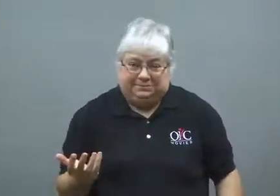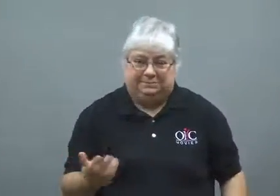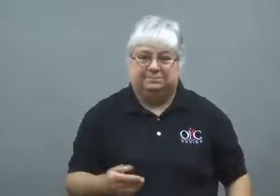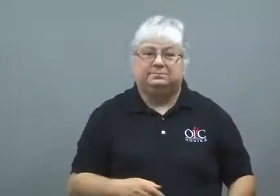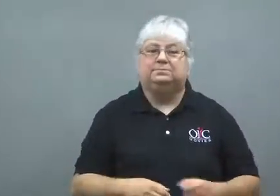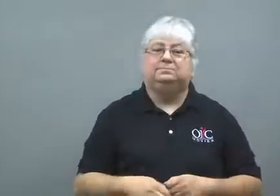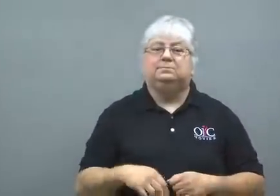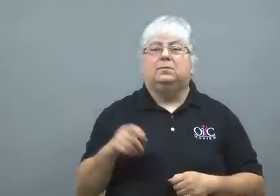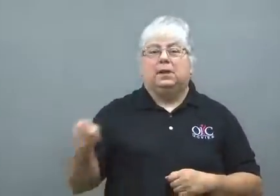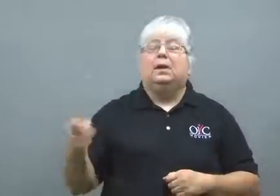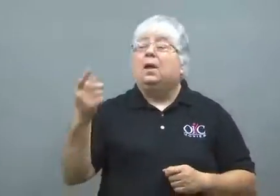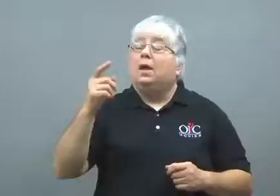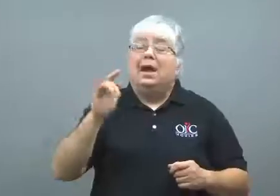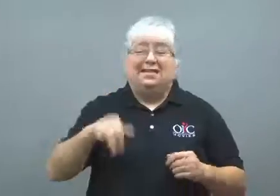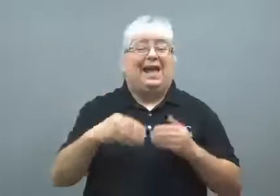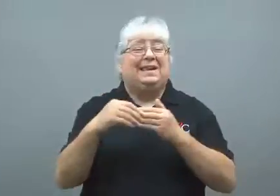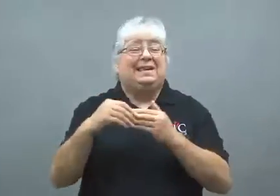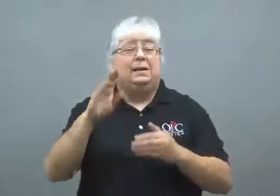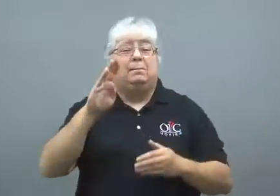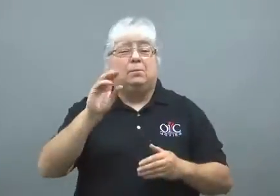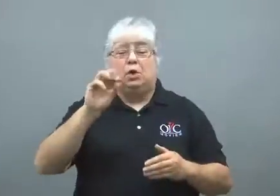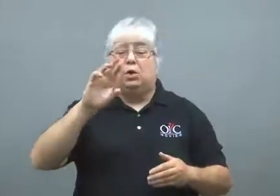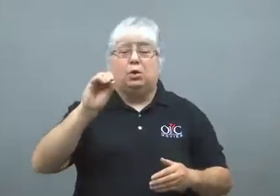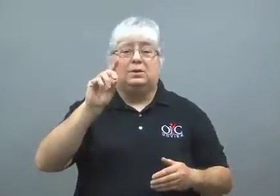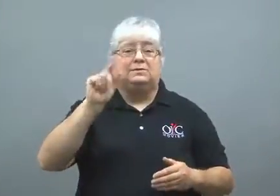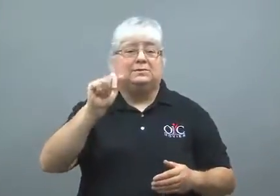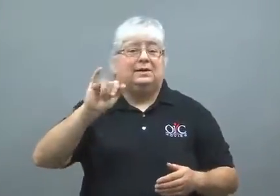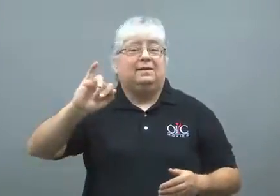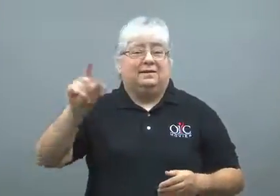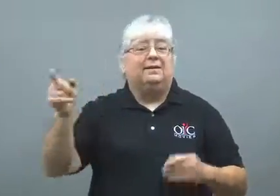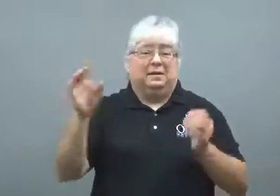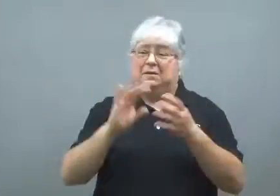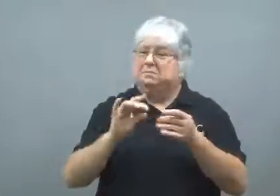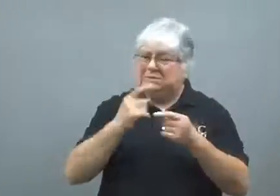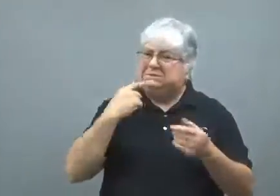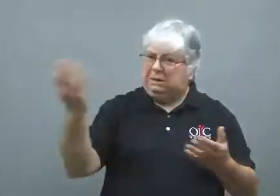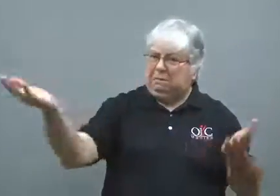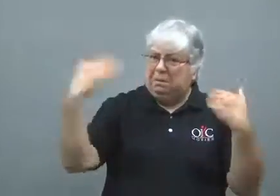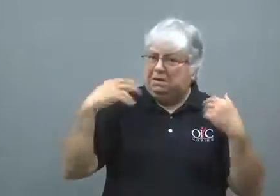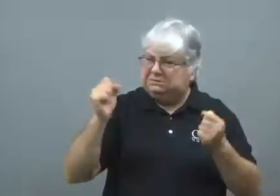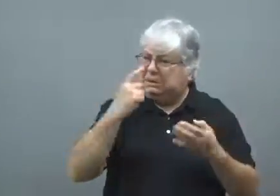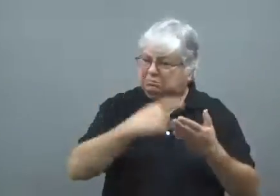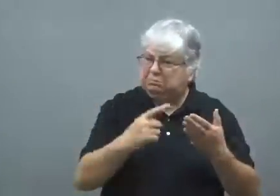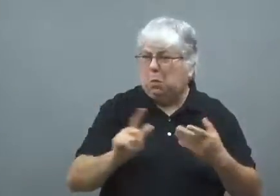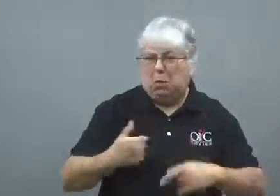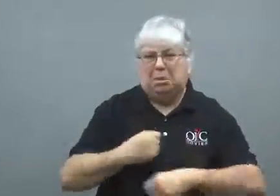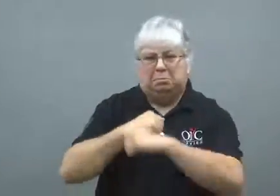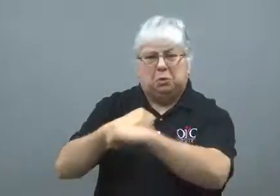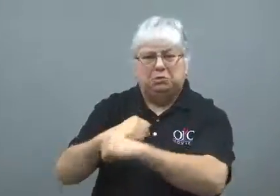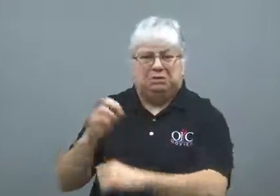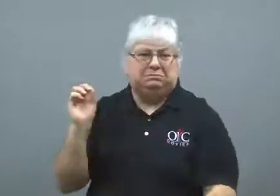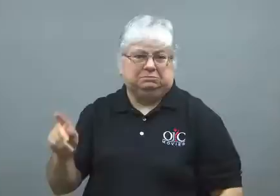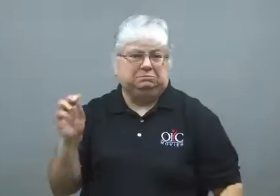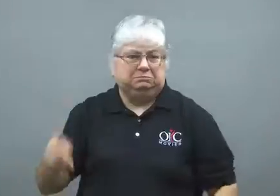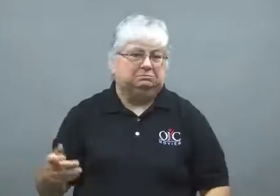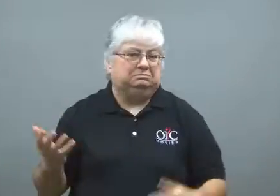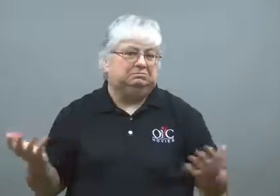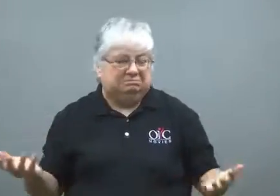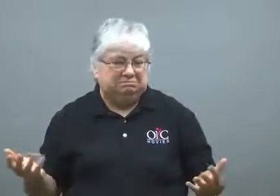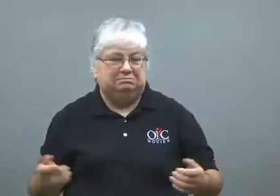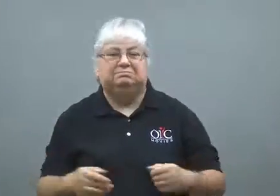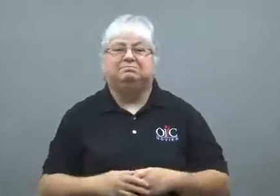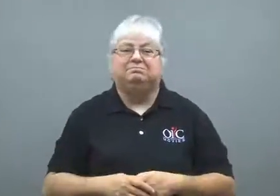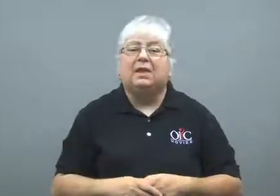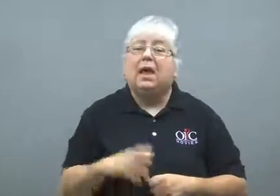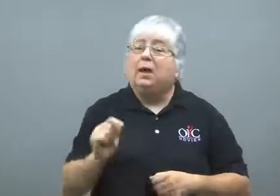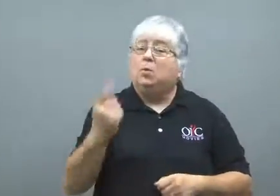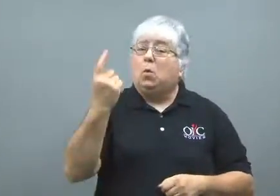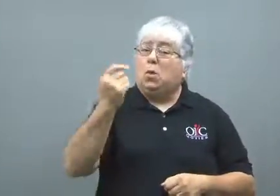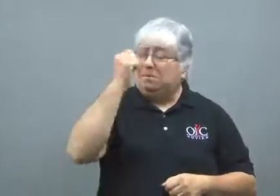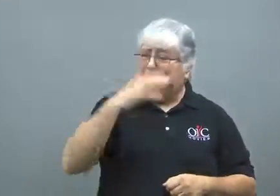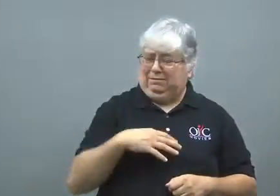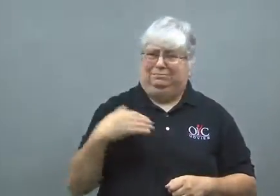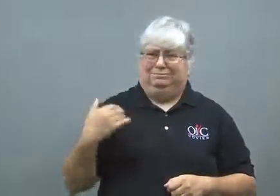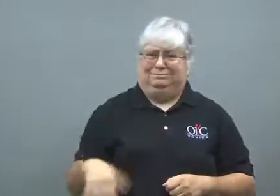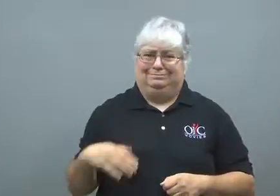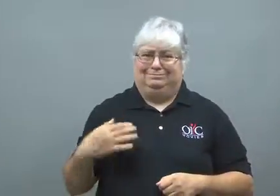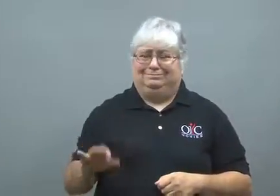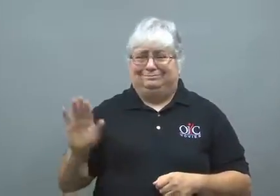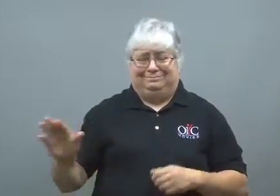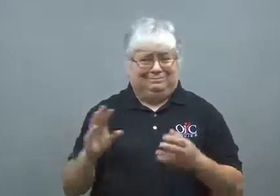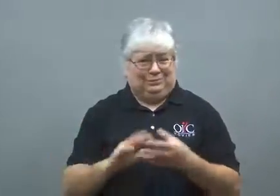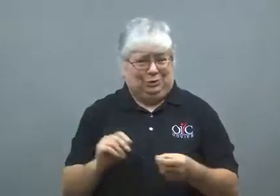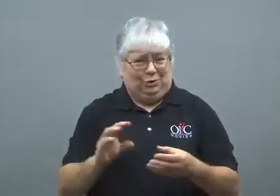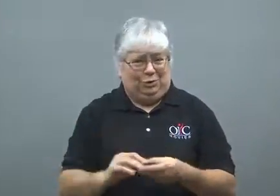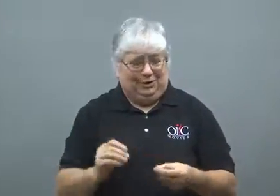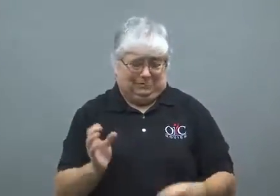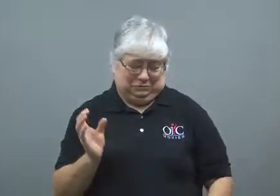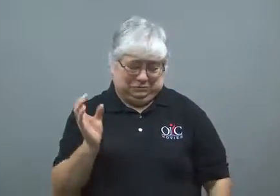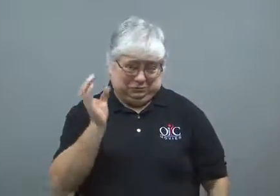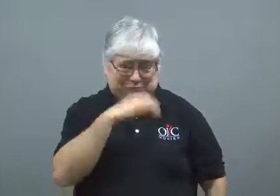Borodai has promised to protect investigators coming in to check out the site.